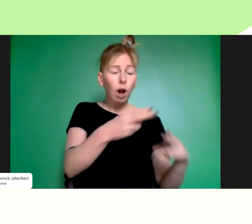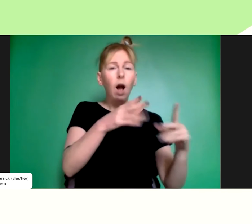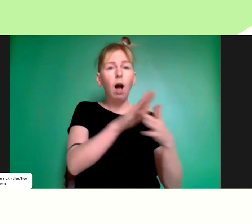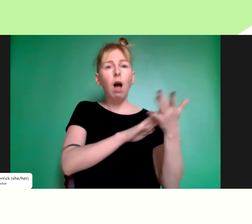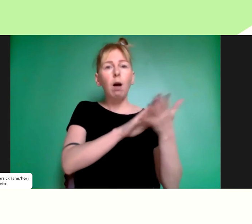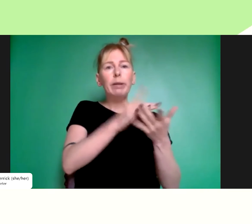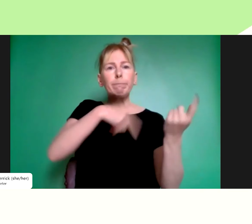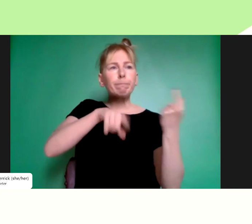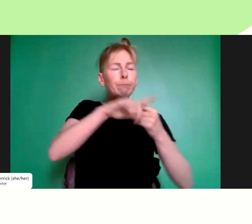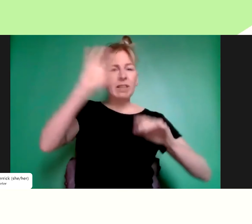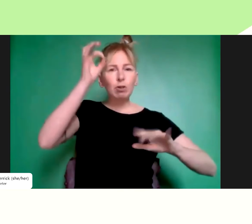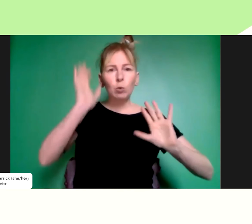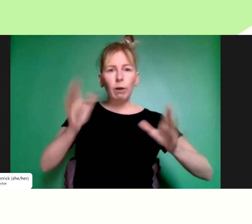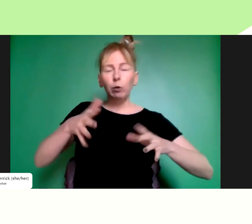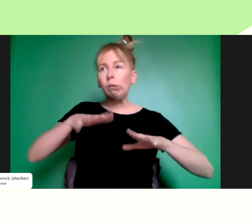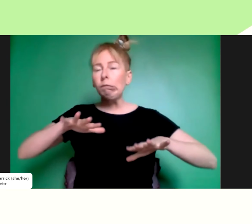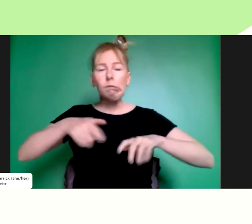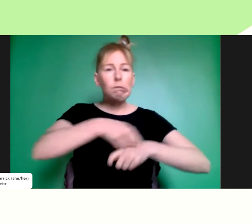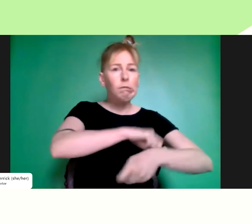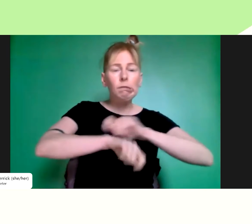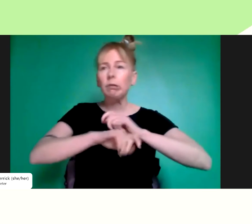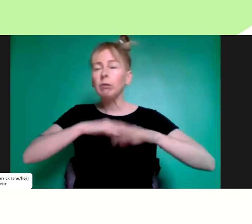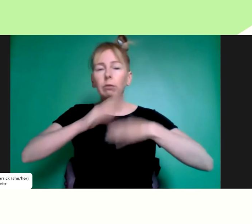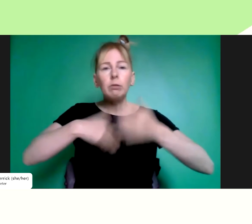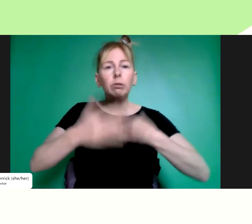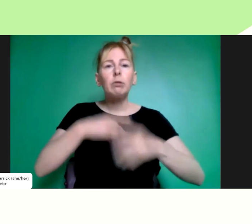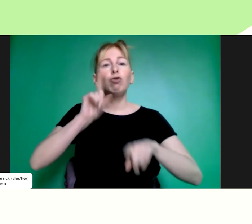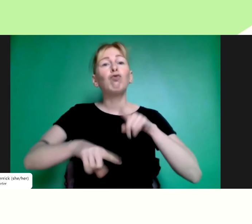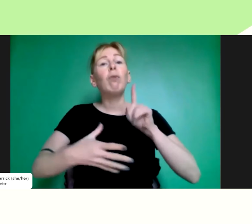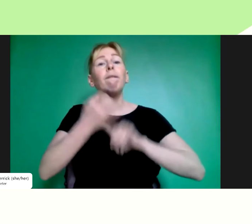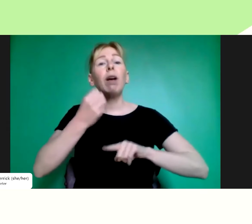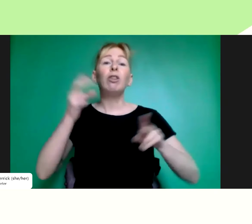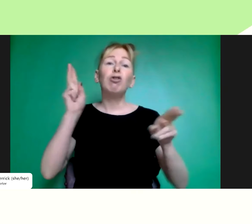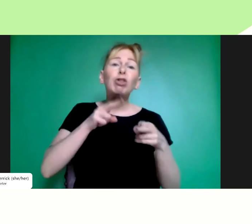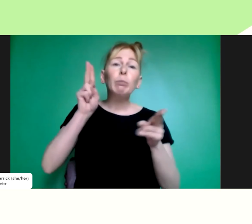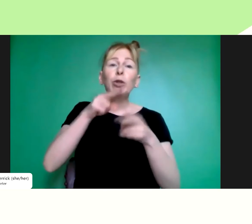working to scrap large parts of their programmes, cut significant staff numbers,